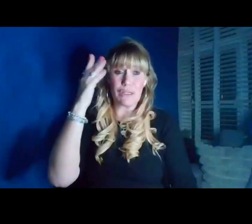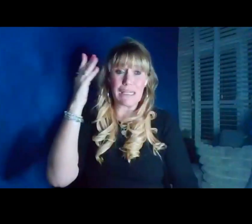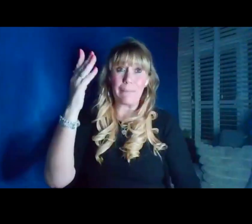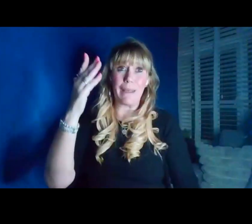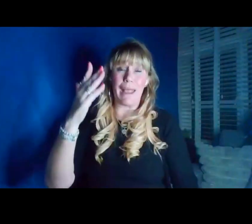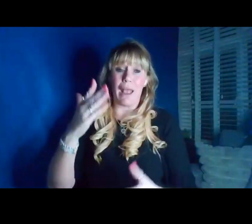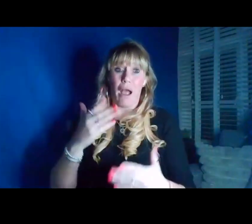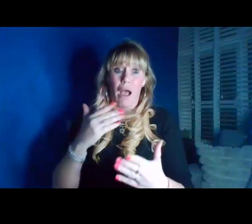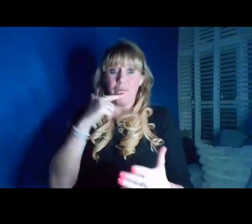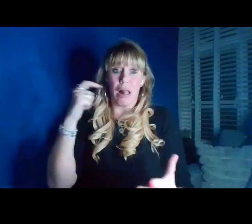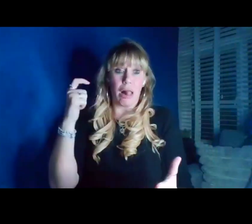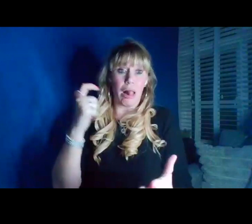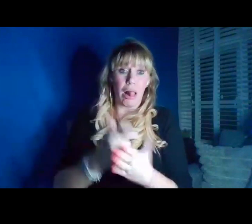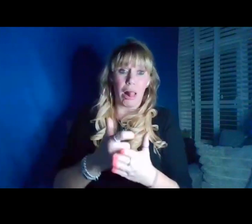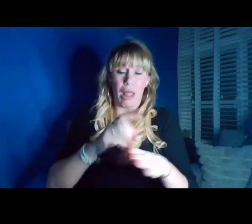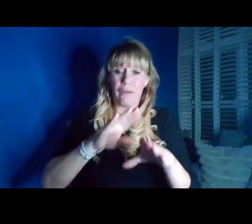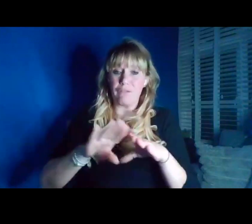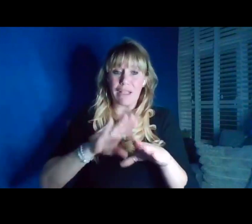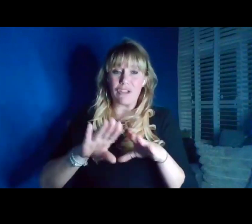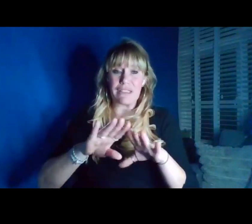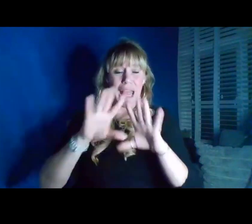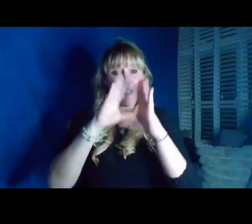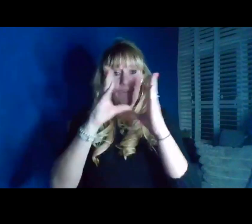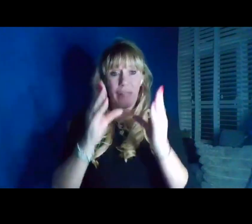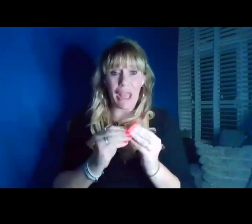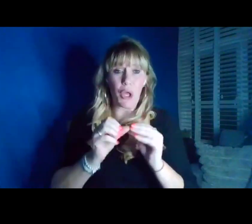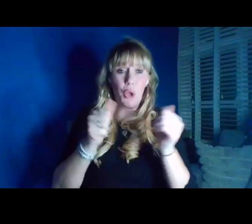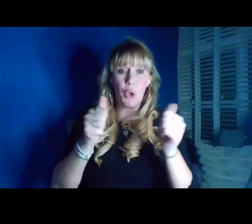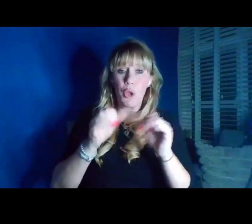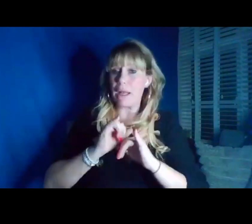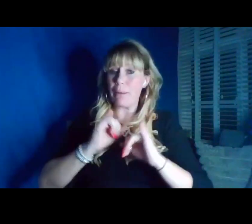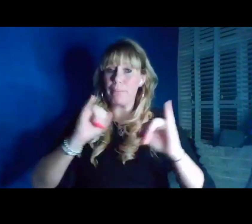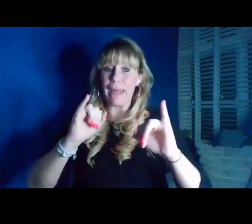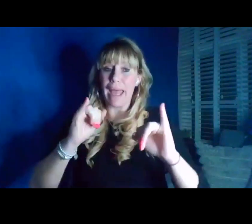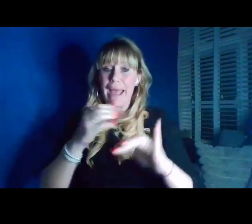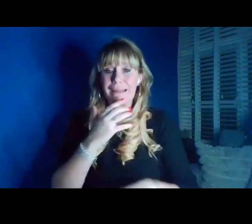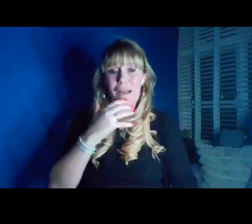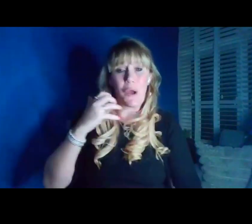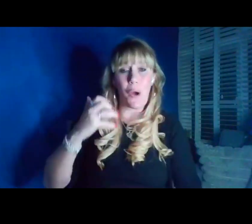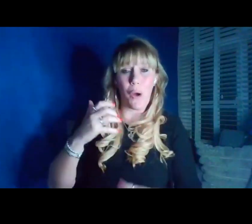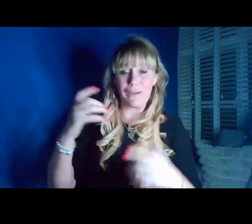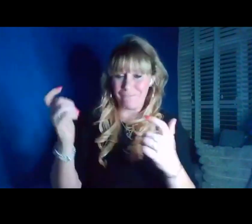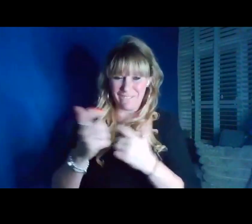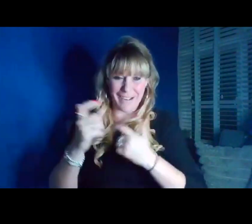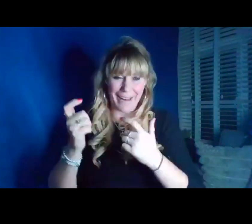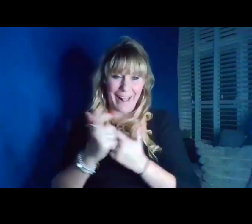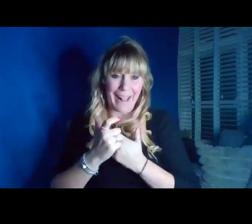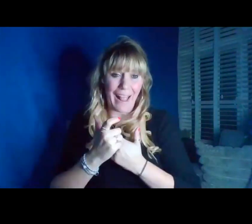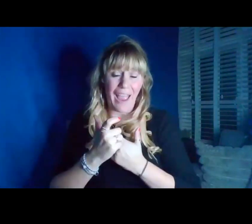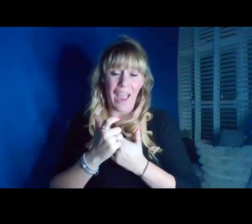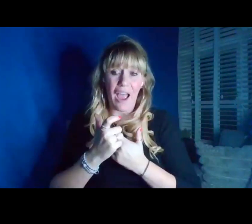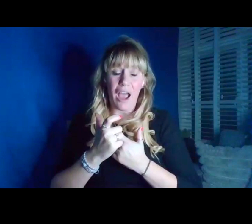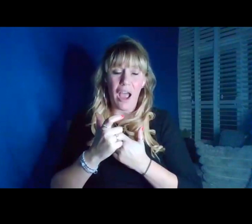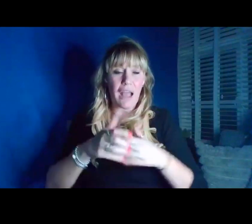and bad and hot and funny. Dear Kay, do you remember the struggle for the flat,